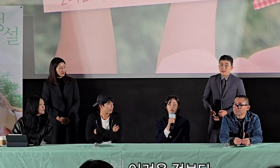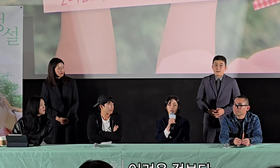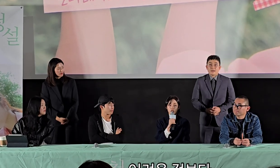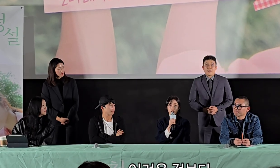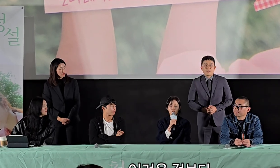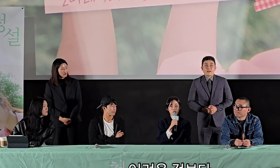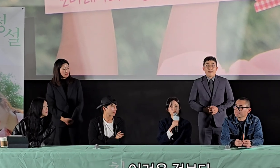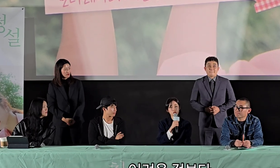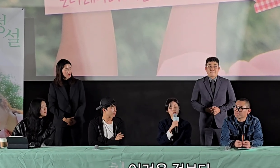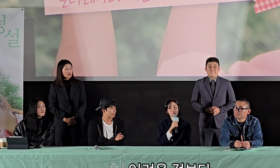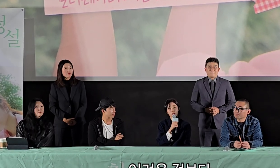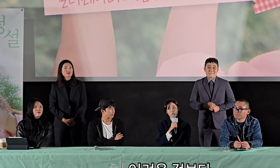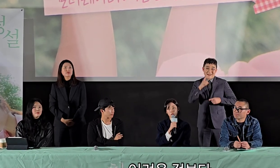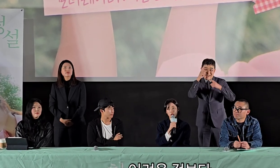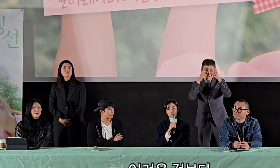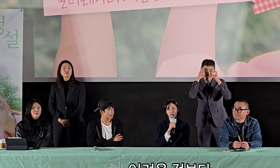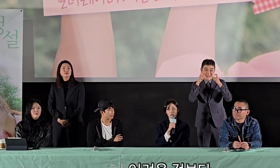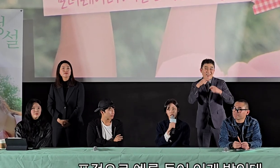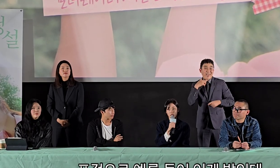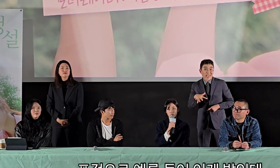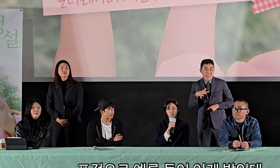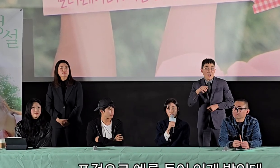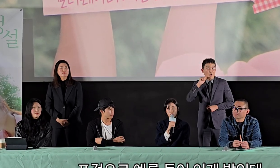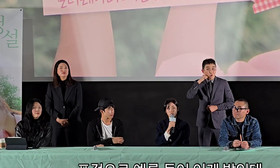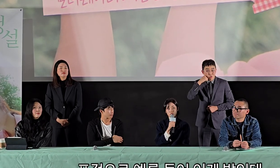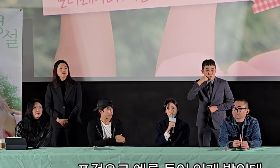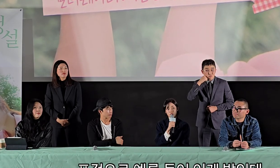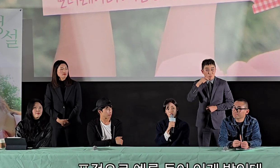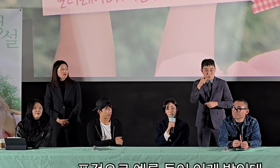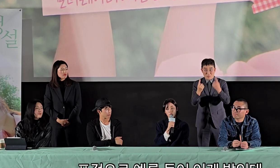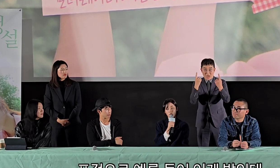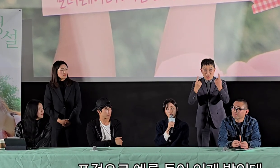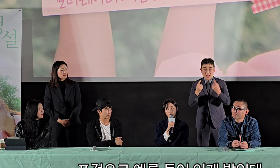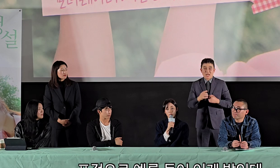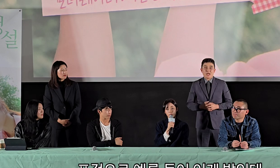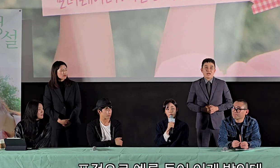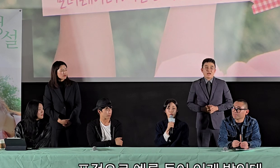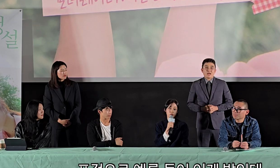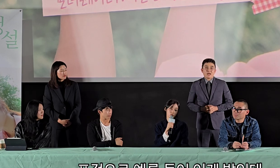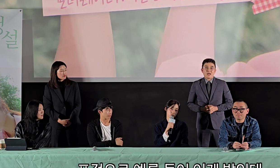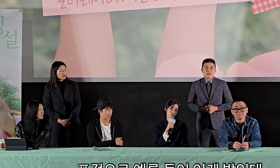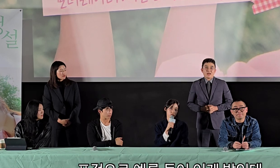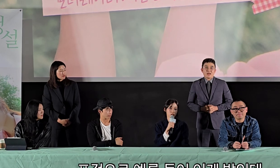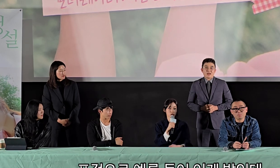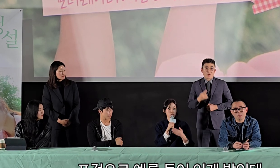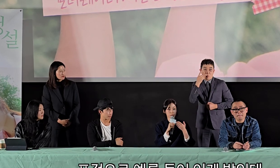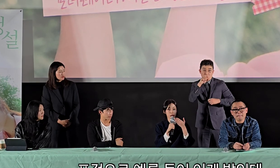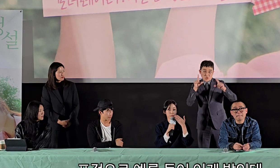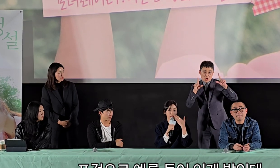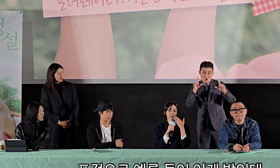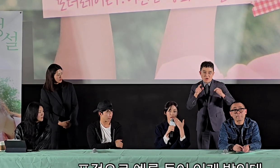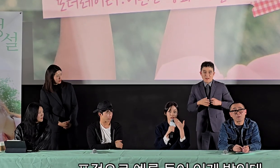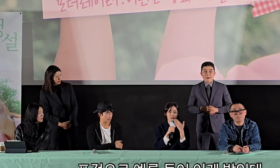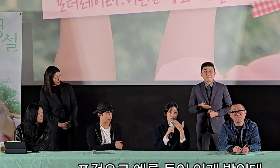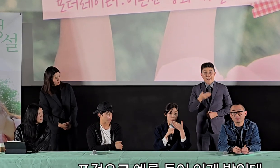Rather than the difficulties, Rather than the difficulty, for example,